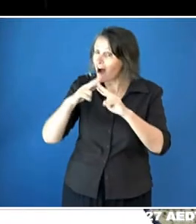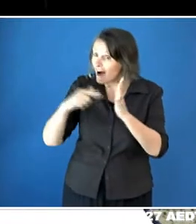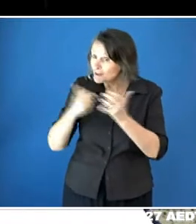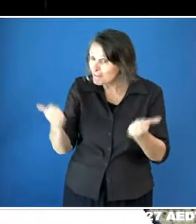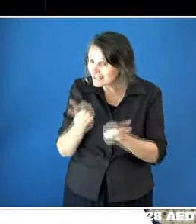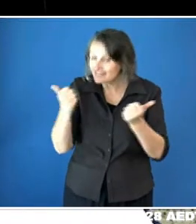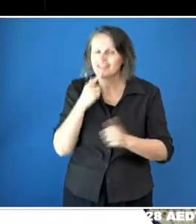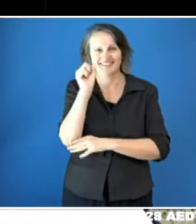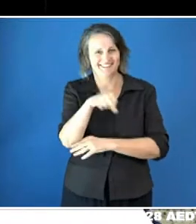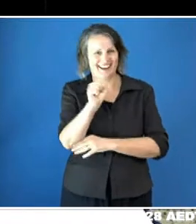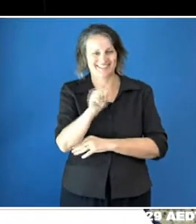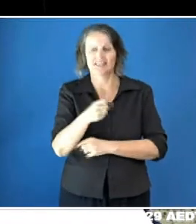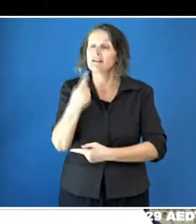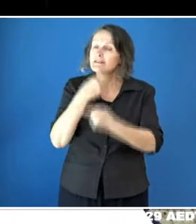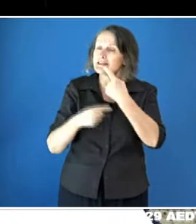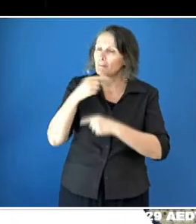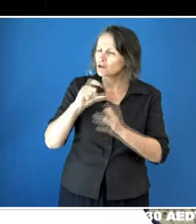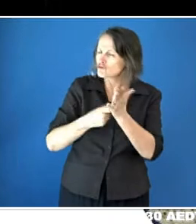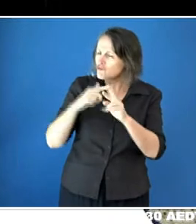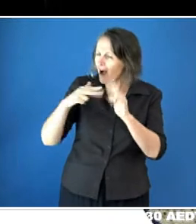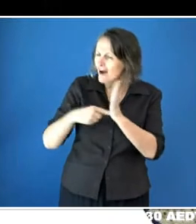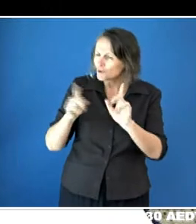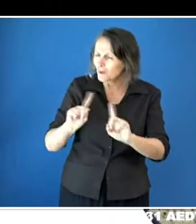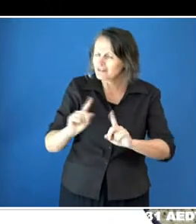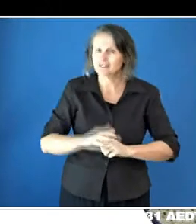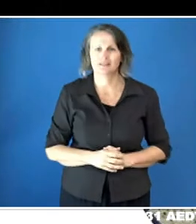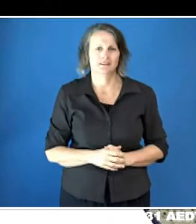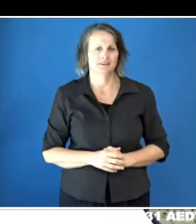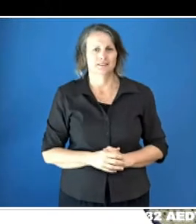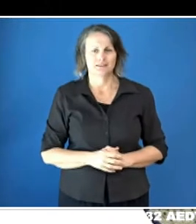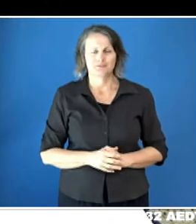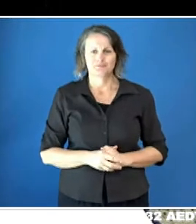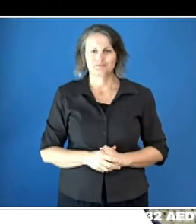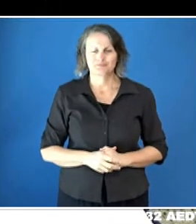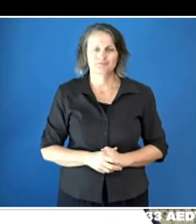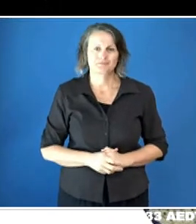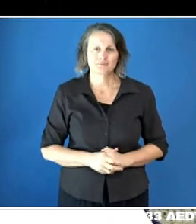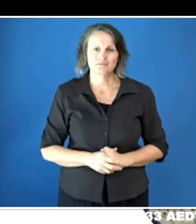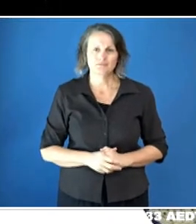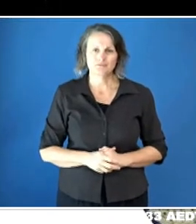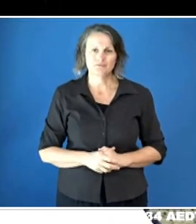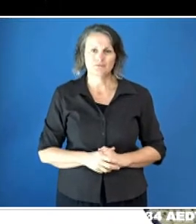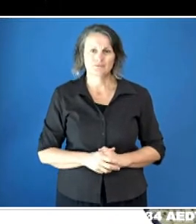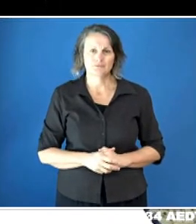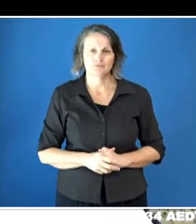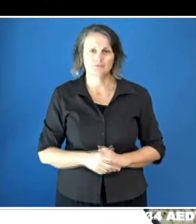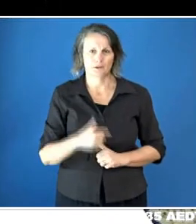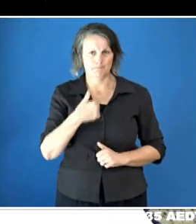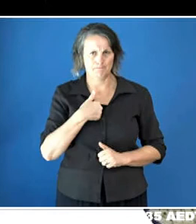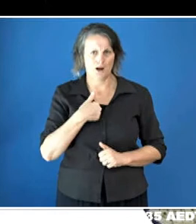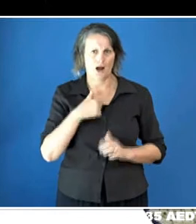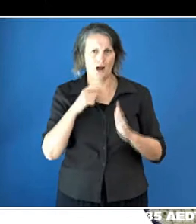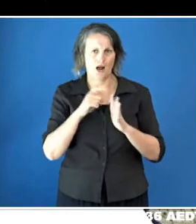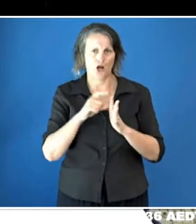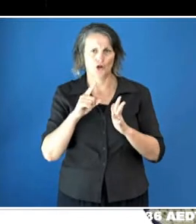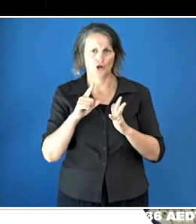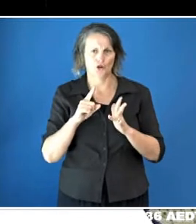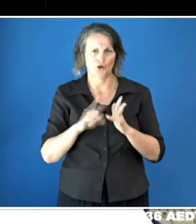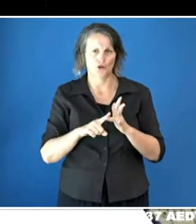Yes. MS EASTMAN: So tell me about the